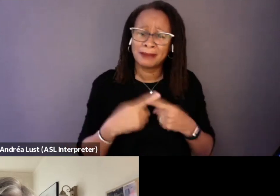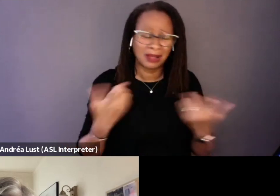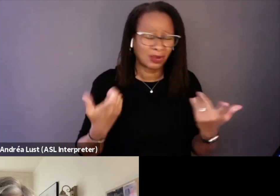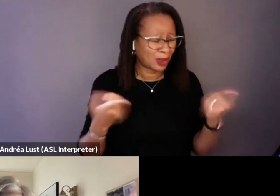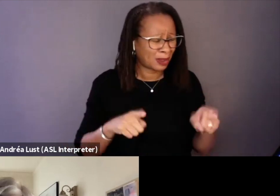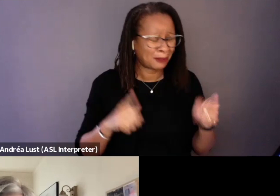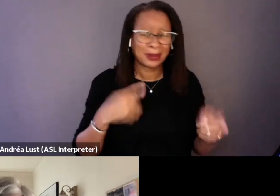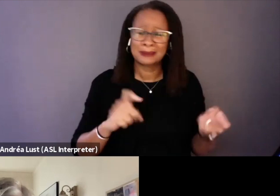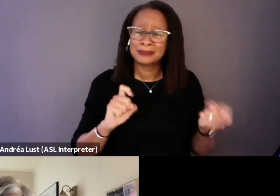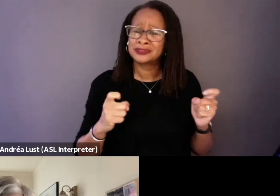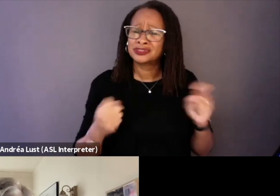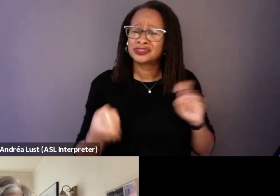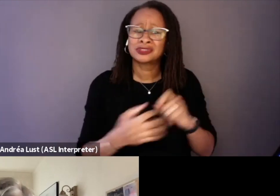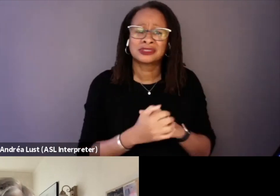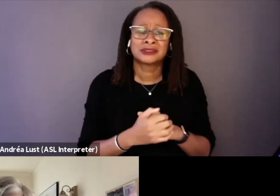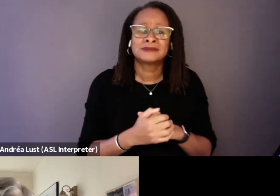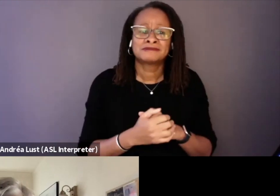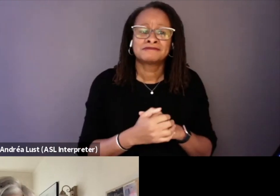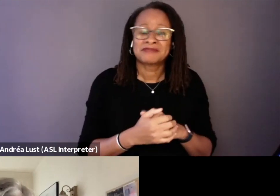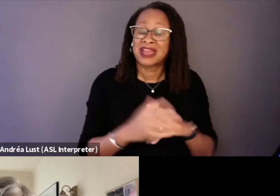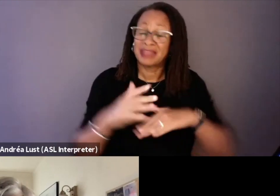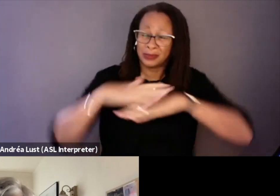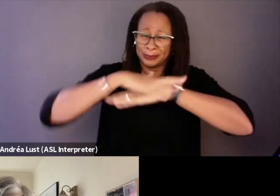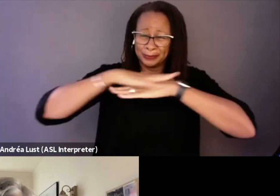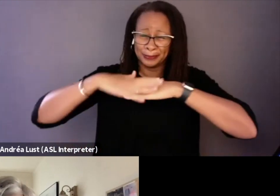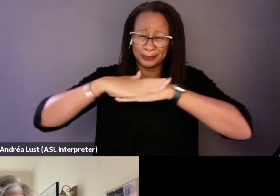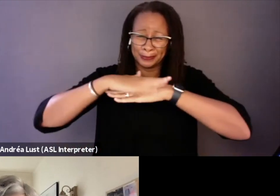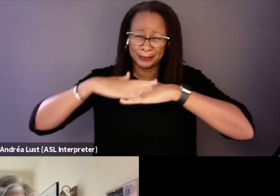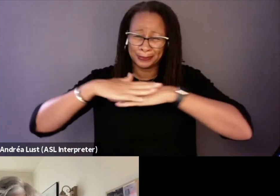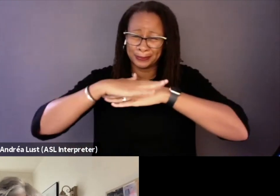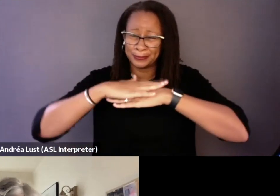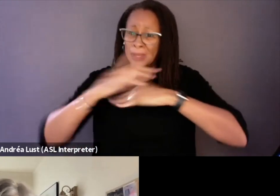and this was a surface level when I first went back.